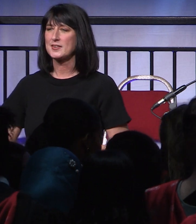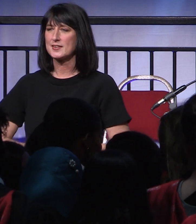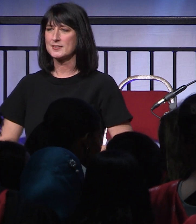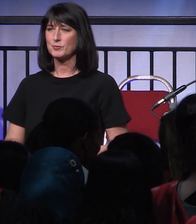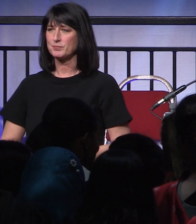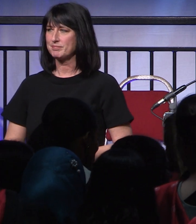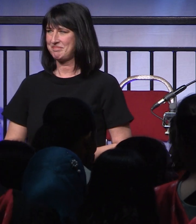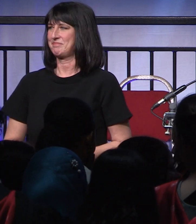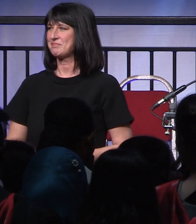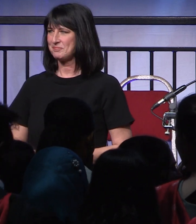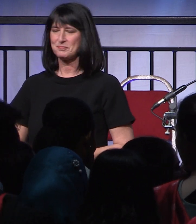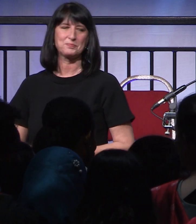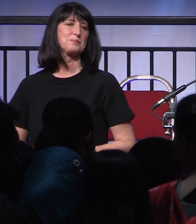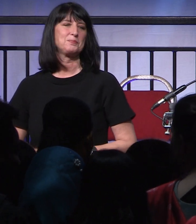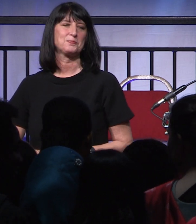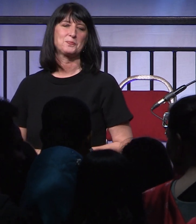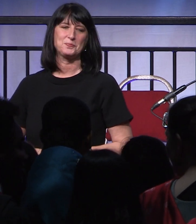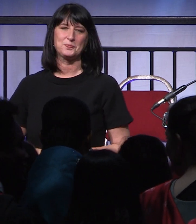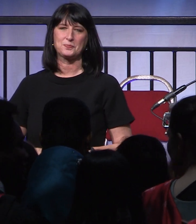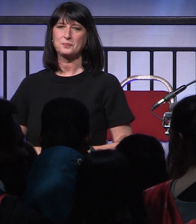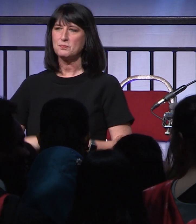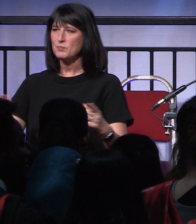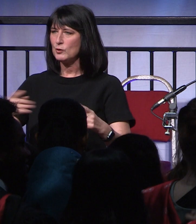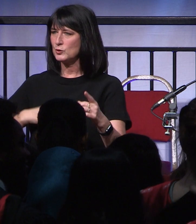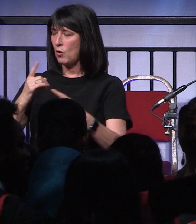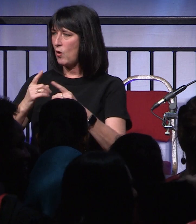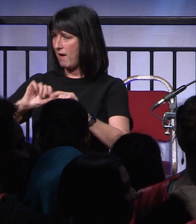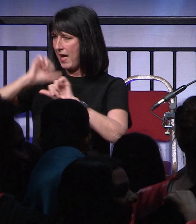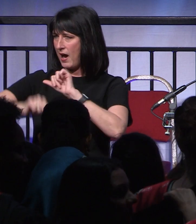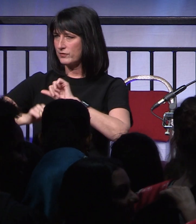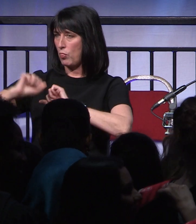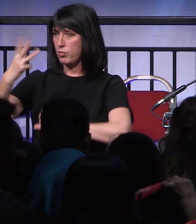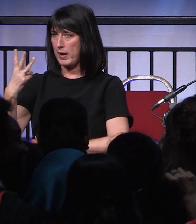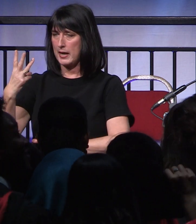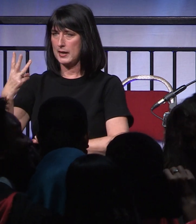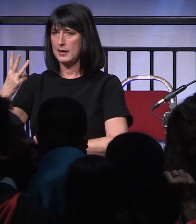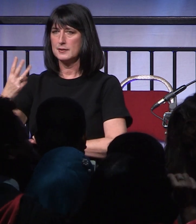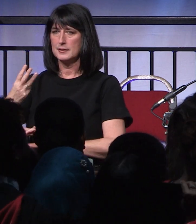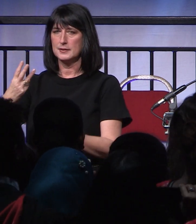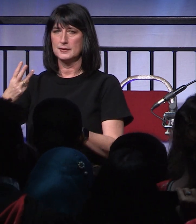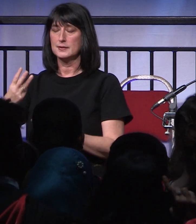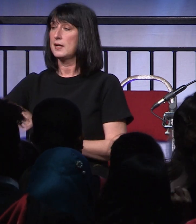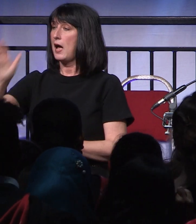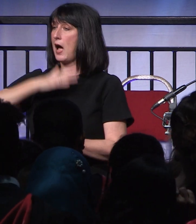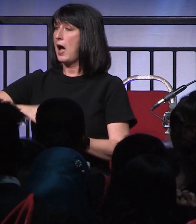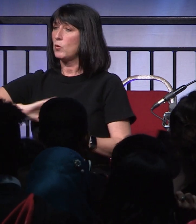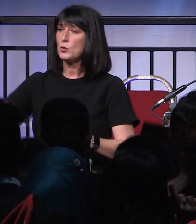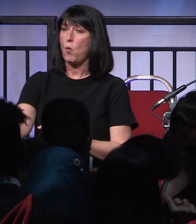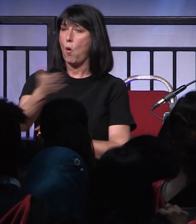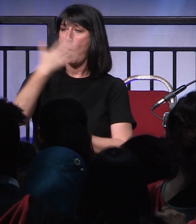so on a count of three I want you all to throw your mortarboards in the air